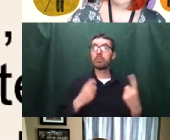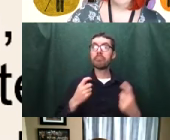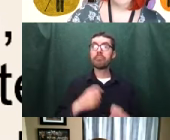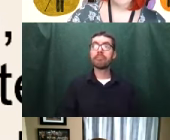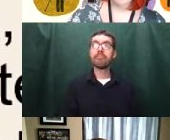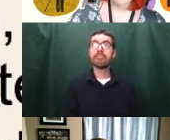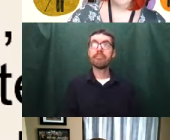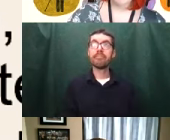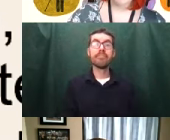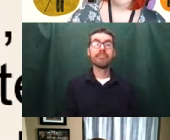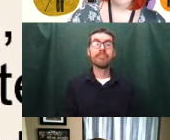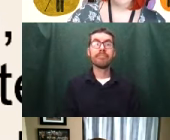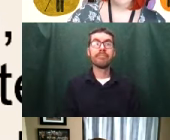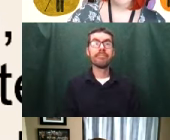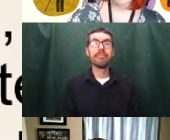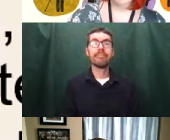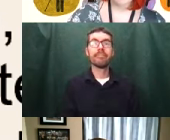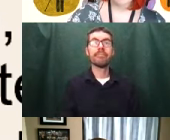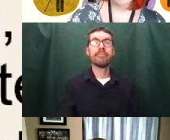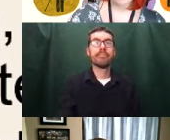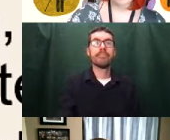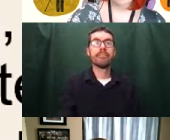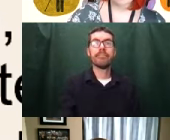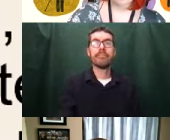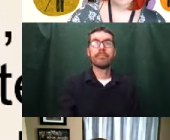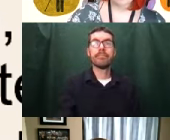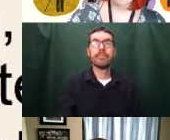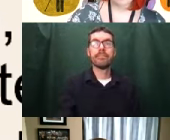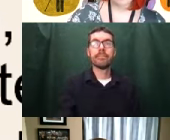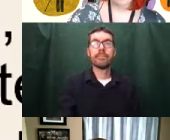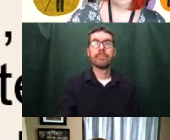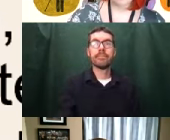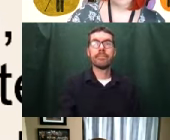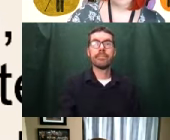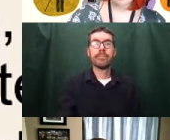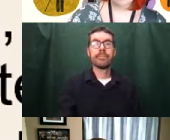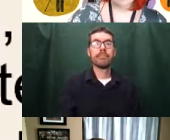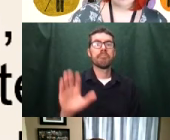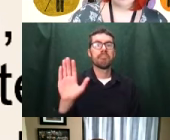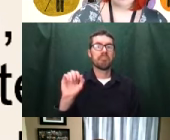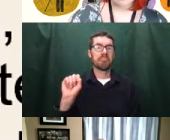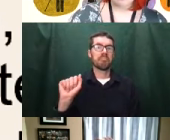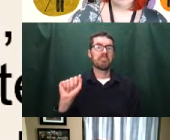Sabine: If you – this is Sabine – if you have questions and you are able to put